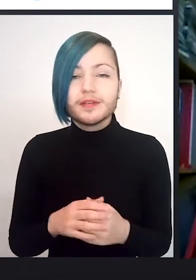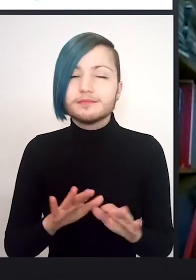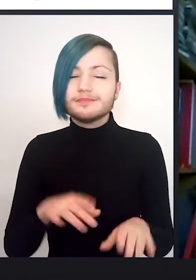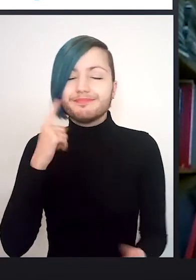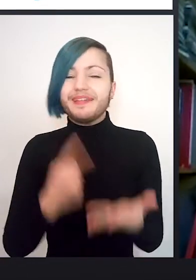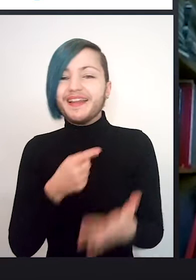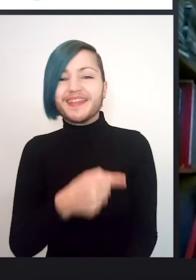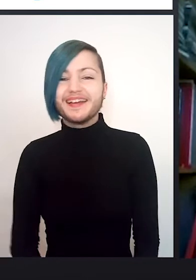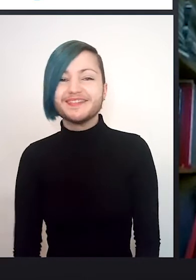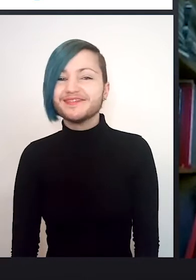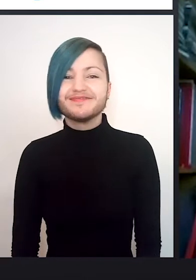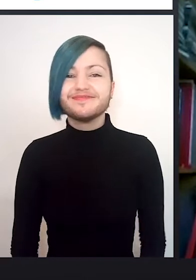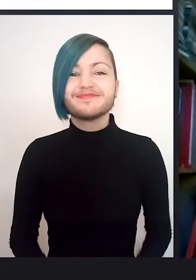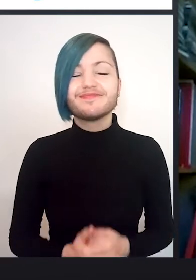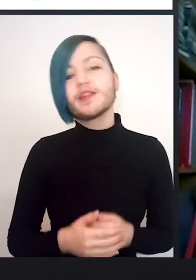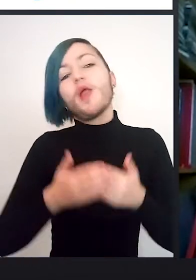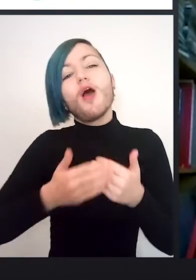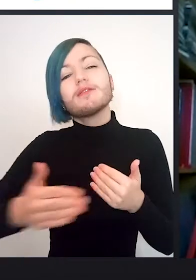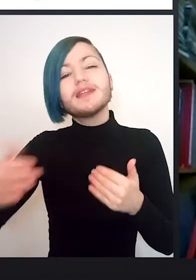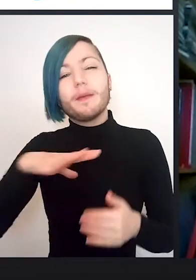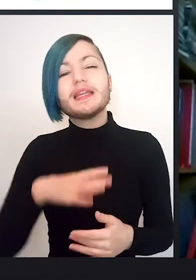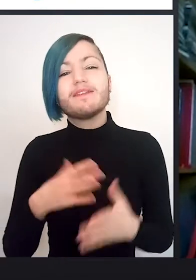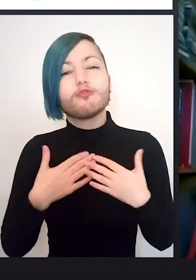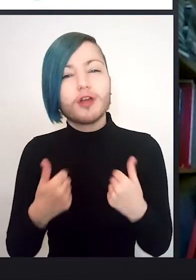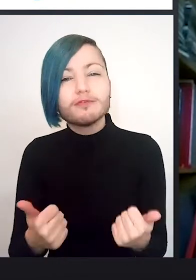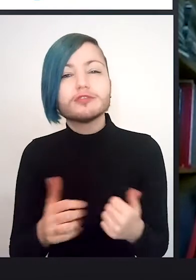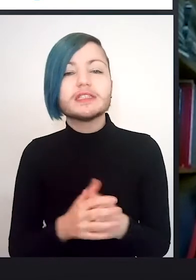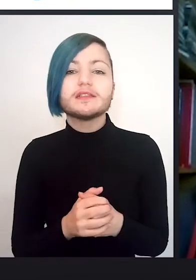Don't believe it. It takes longer to recover to be honest, even if you don't have